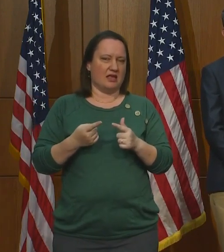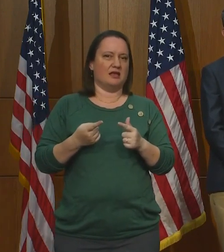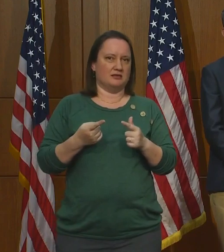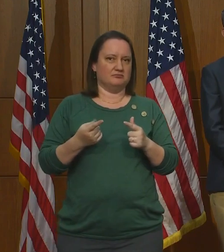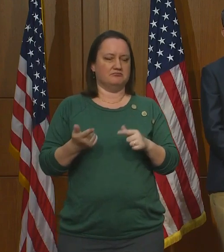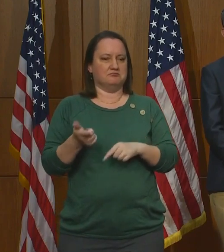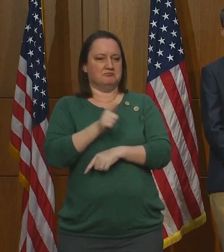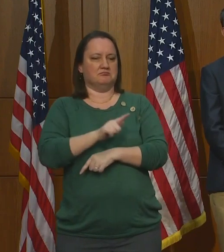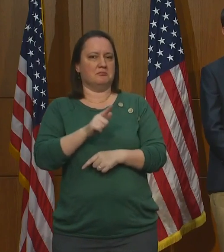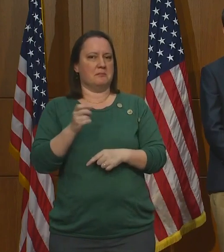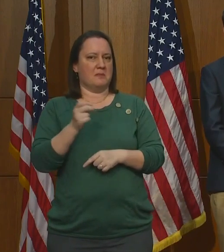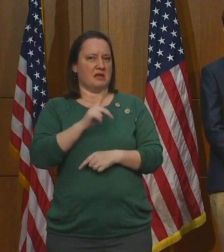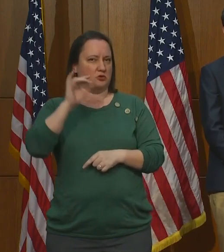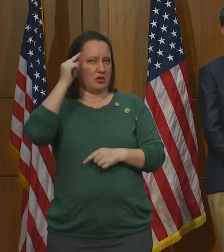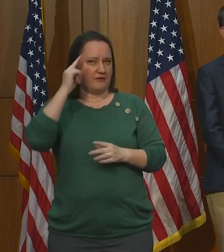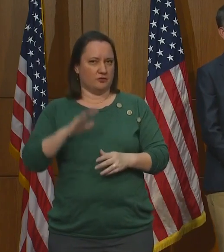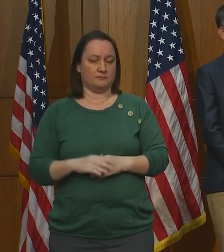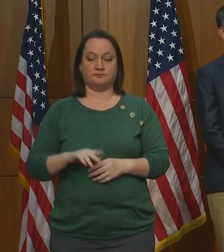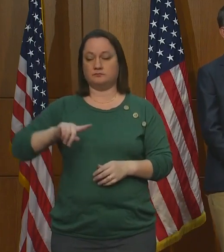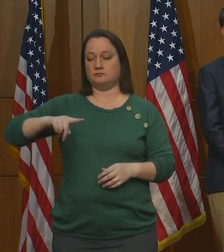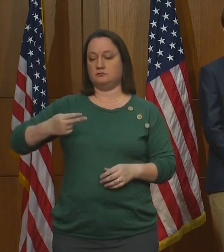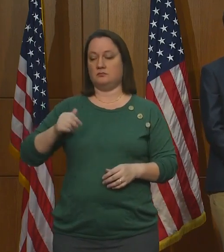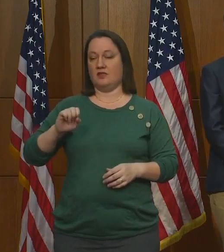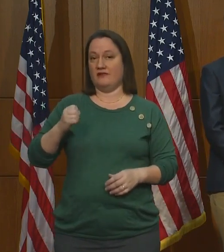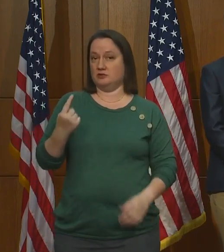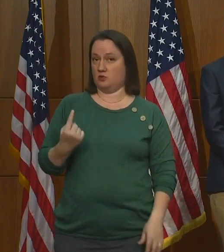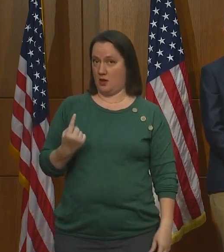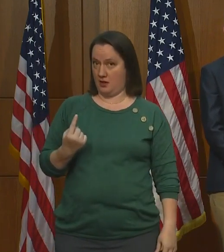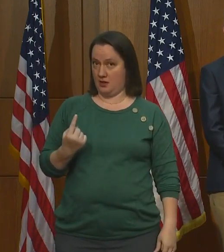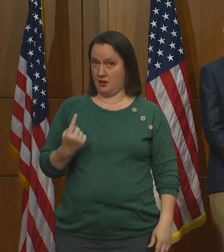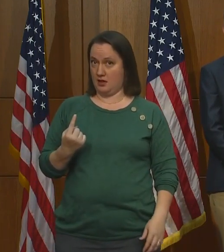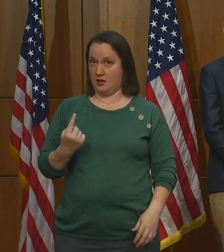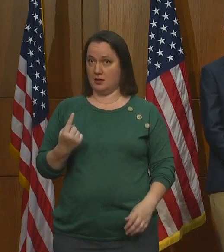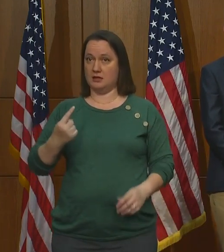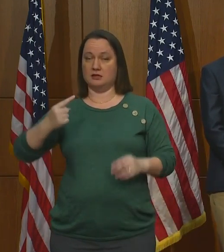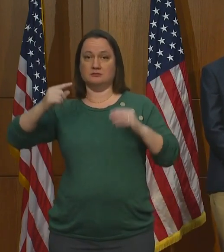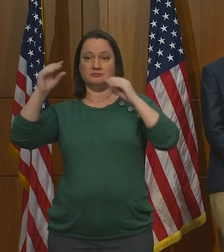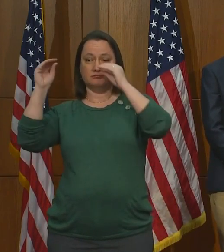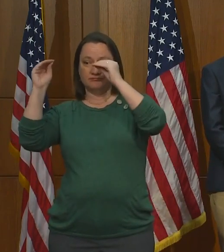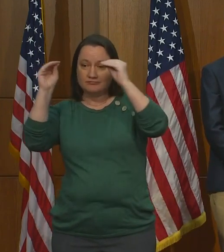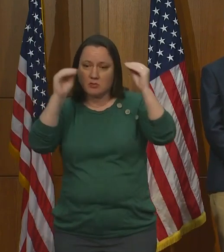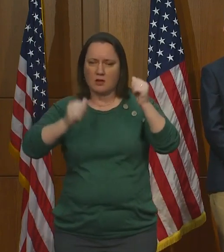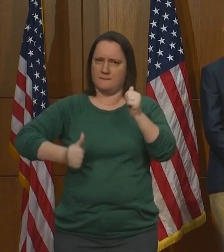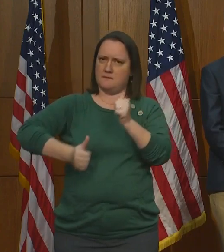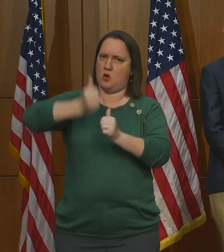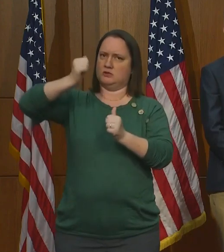PHASE. AND THEN WRAP UP INTERNET BACK TO THE GOVERNOR.